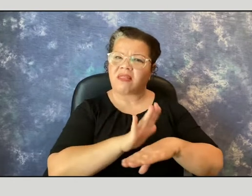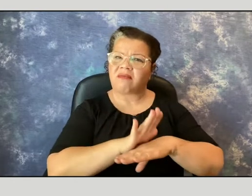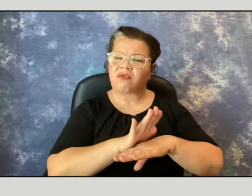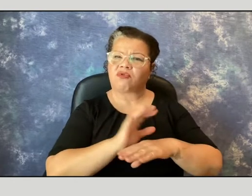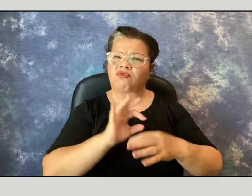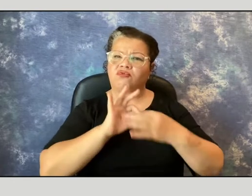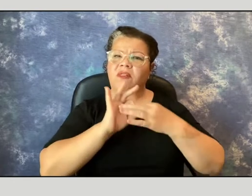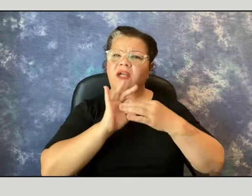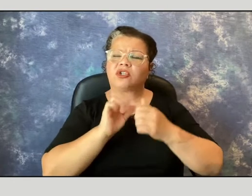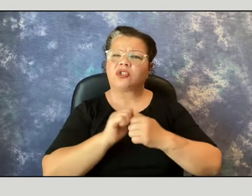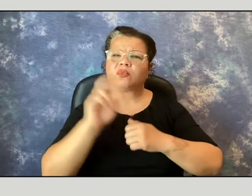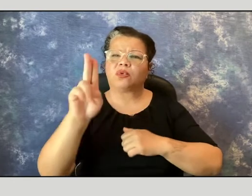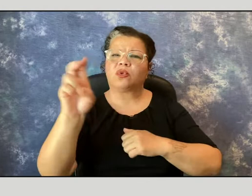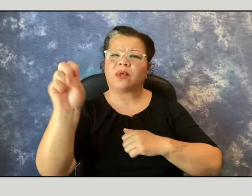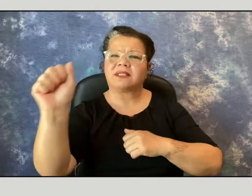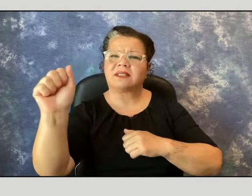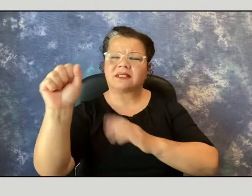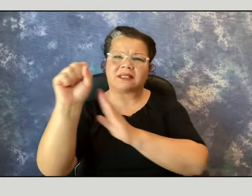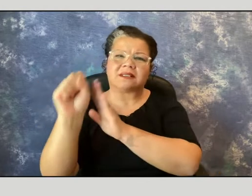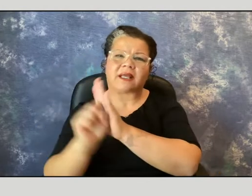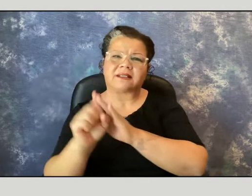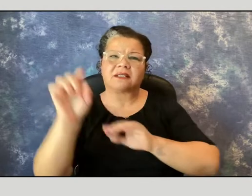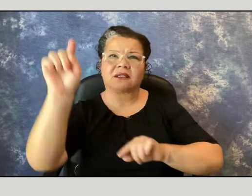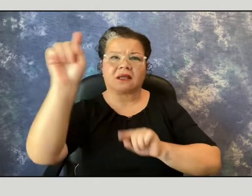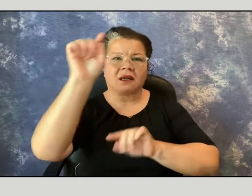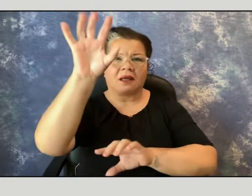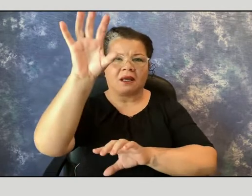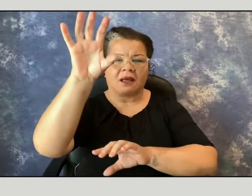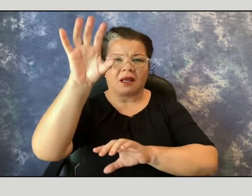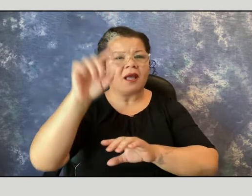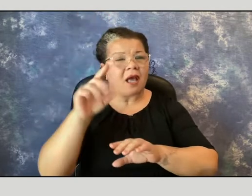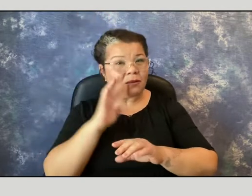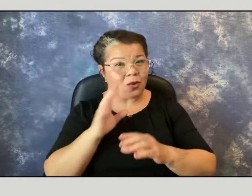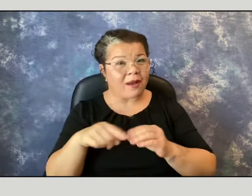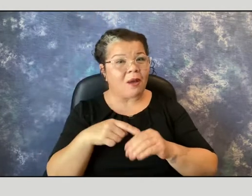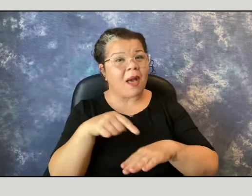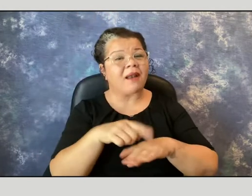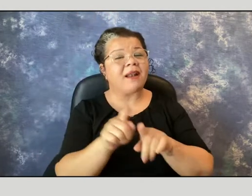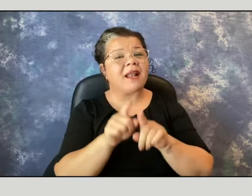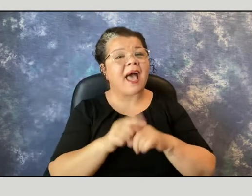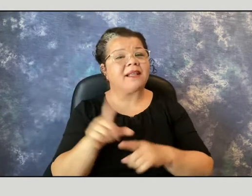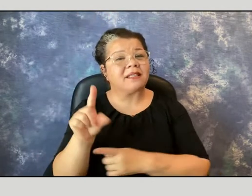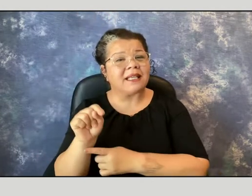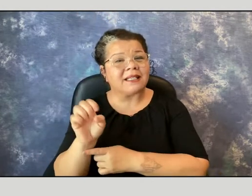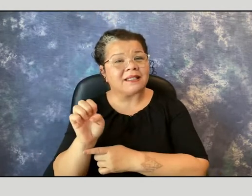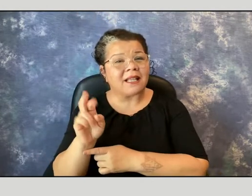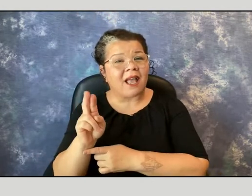Of course, I'm talking about Puerto Rico as a territory, as a colony of the United States,